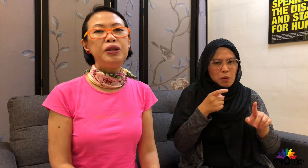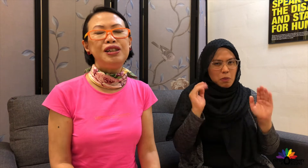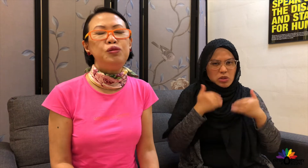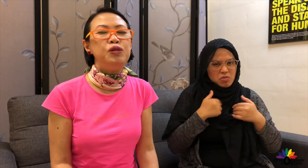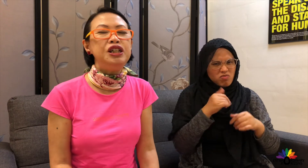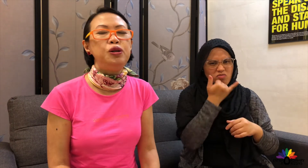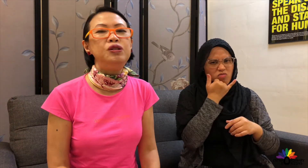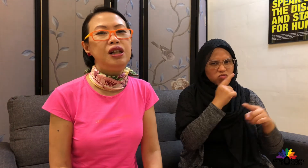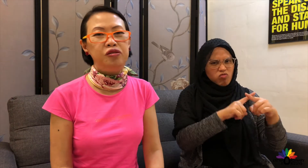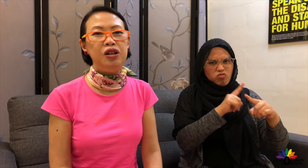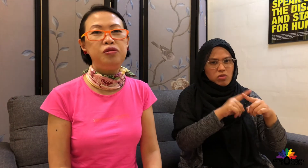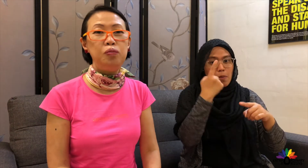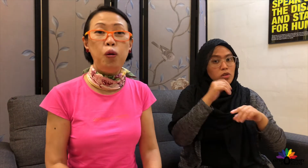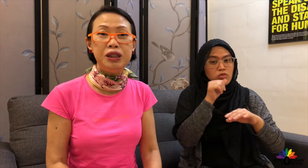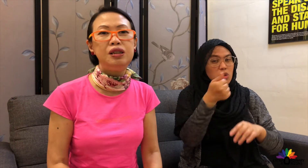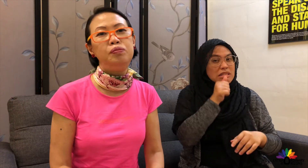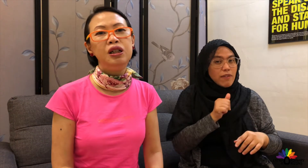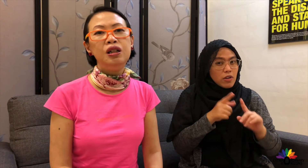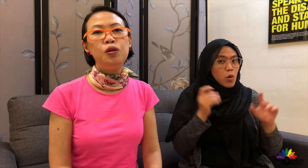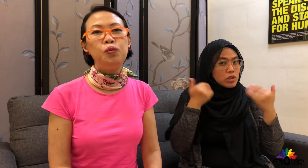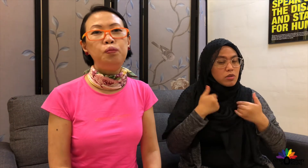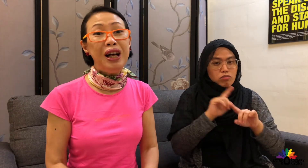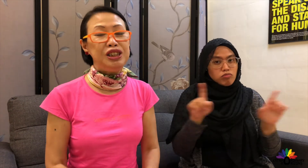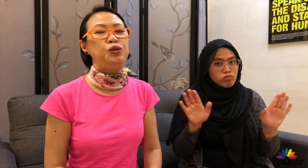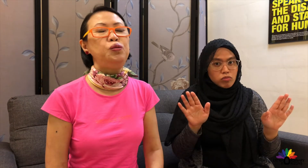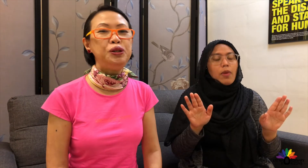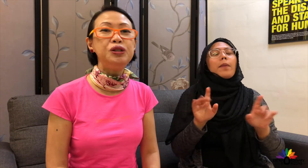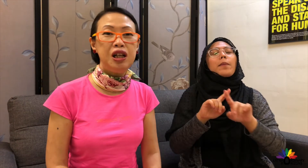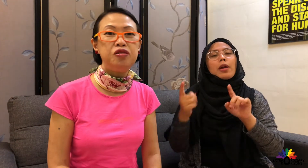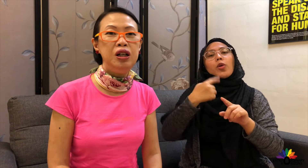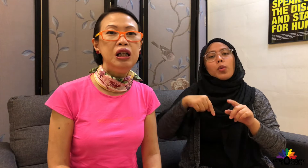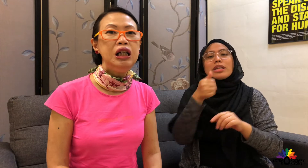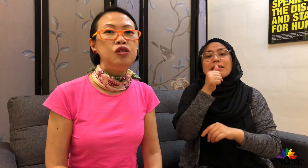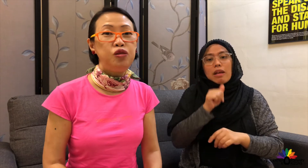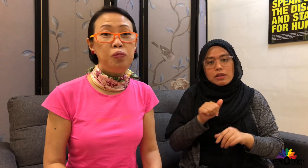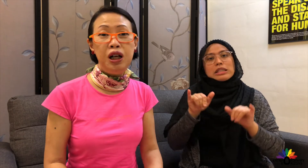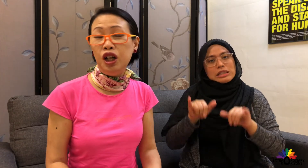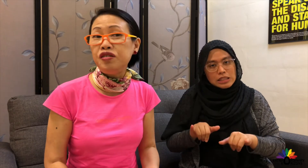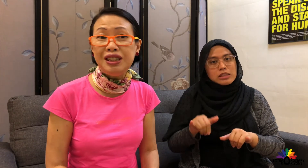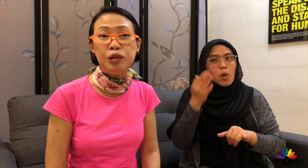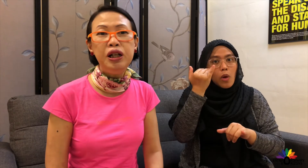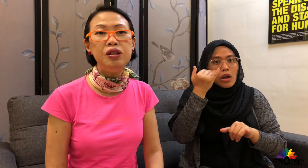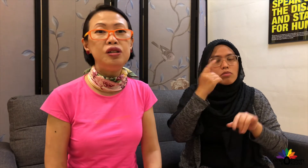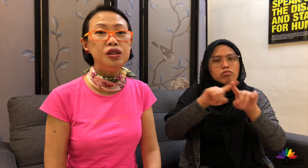because we really don't suffer from autism. But we do suffer from a lot of stigma,